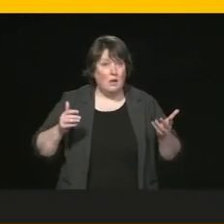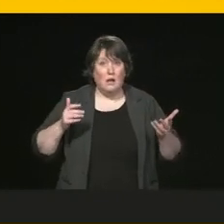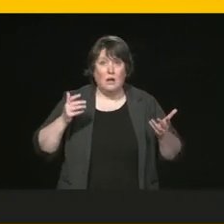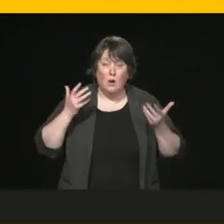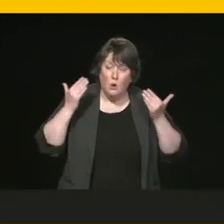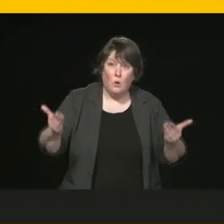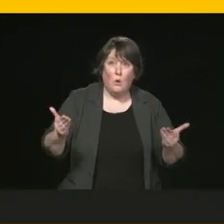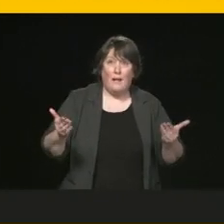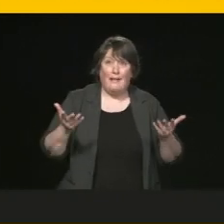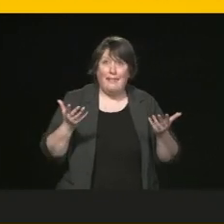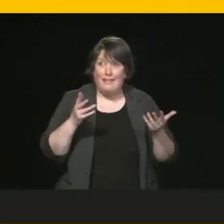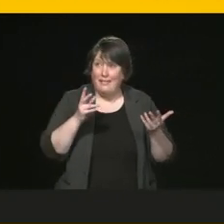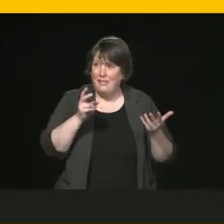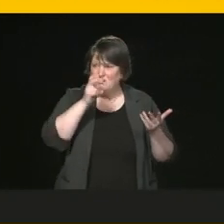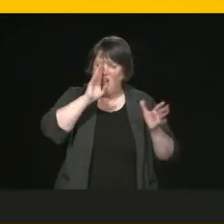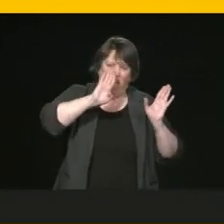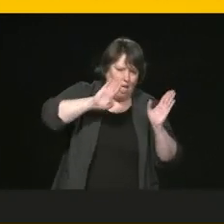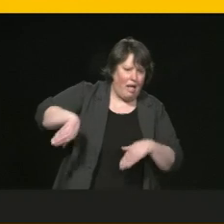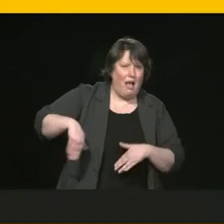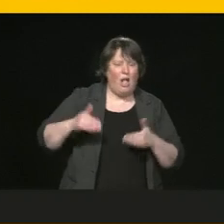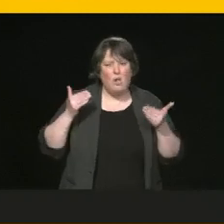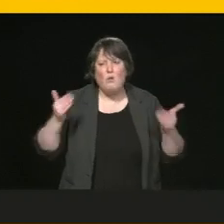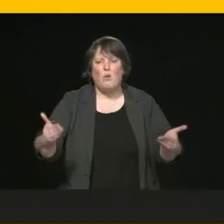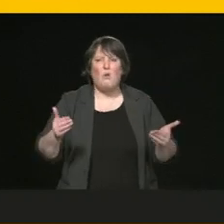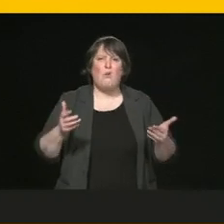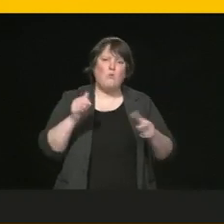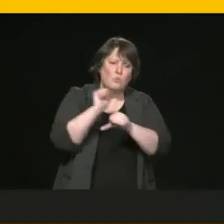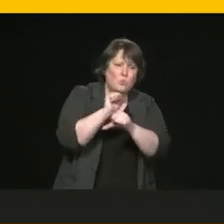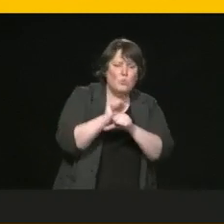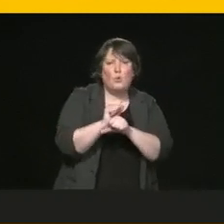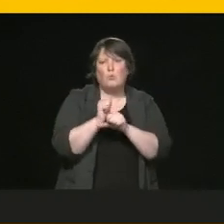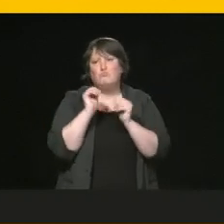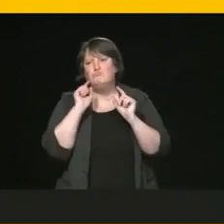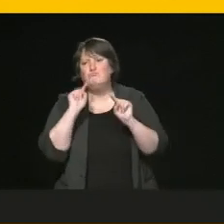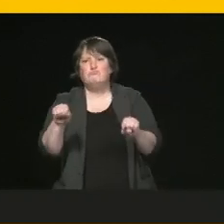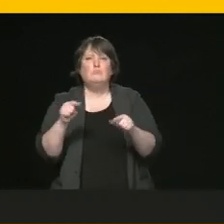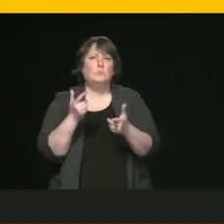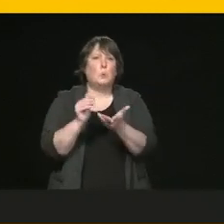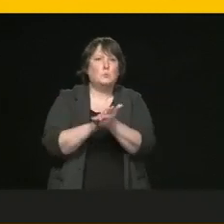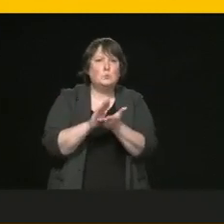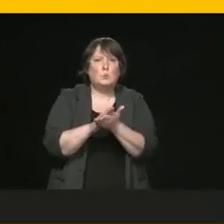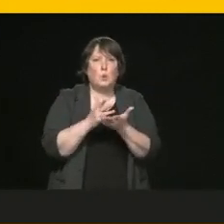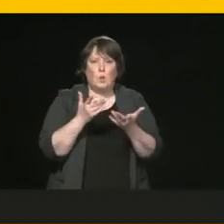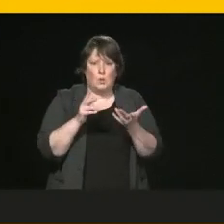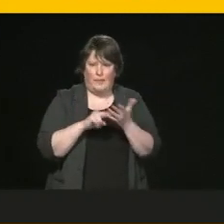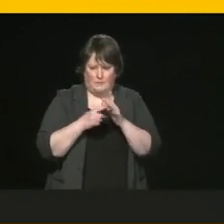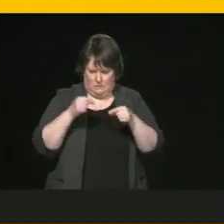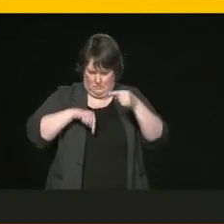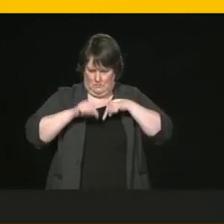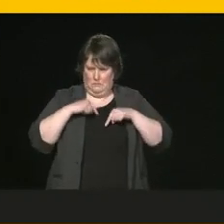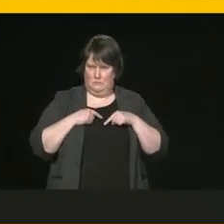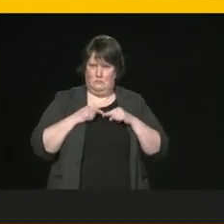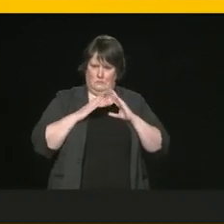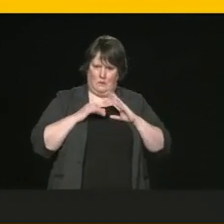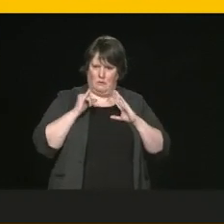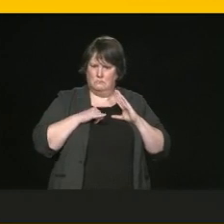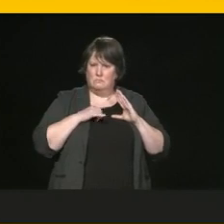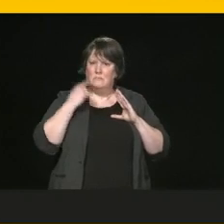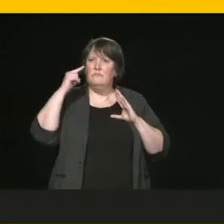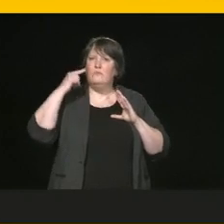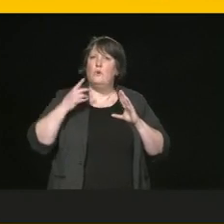THINGS GOING AGAIN BECAUSE F WE